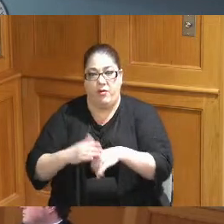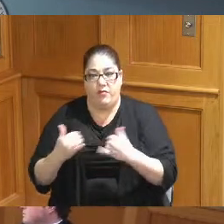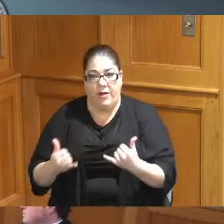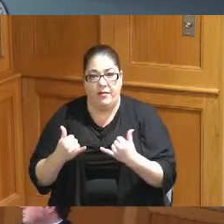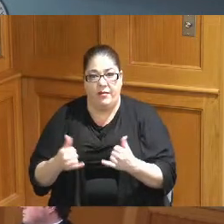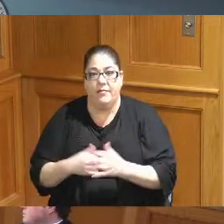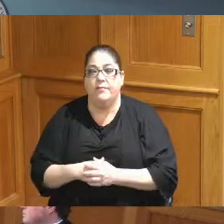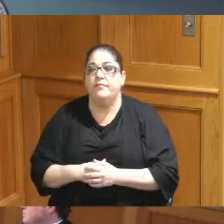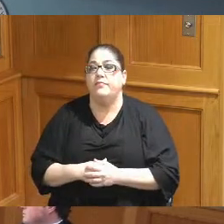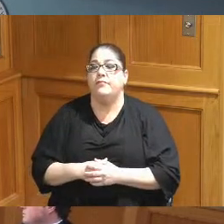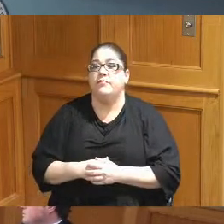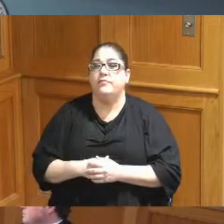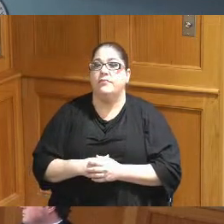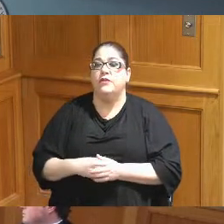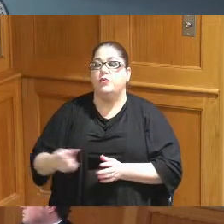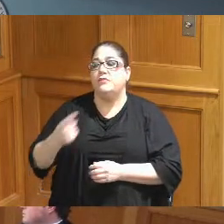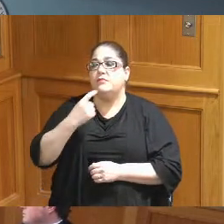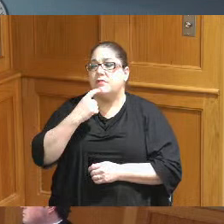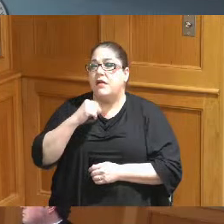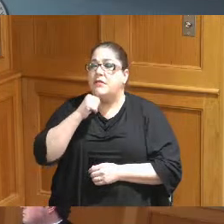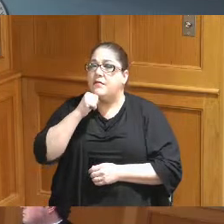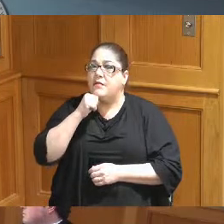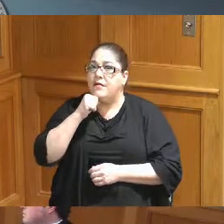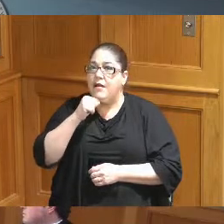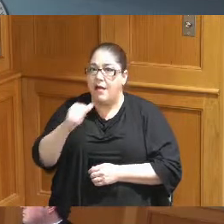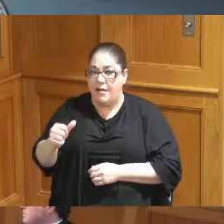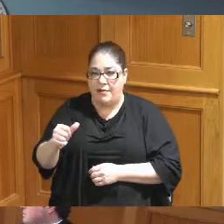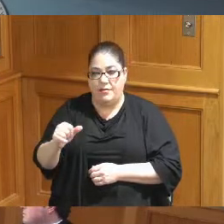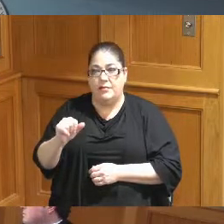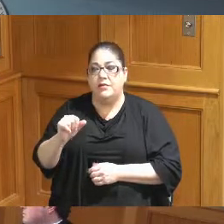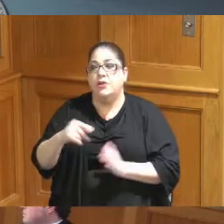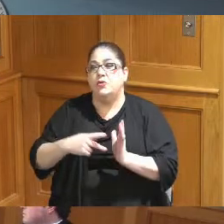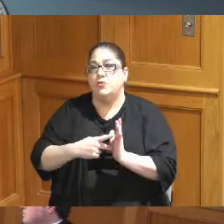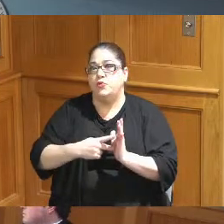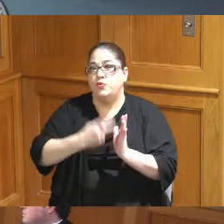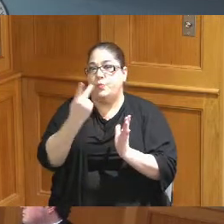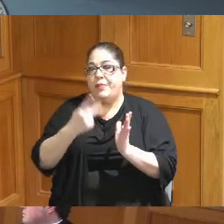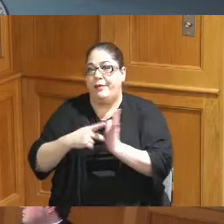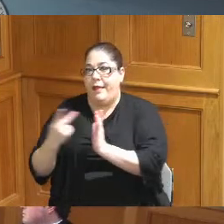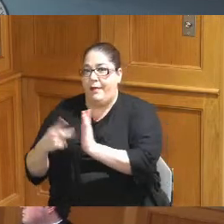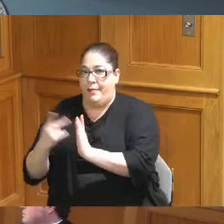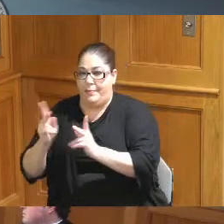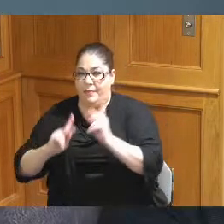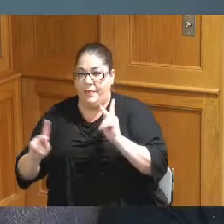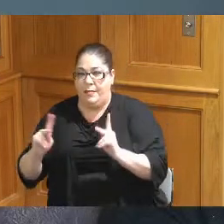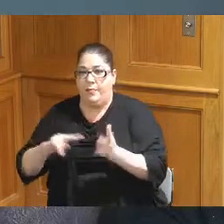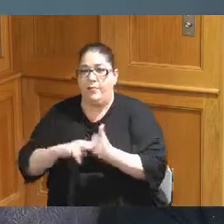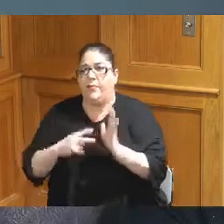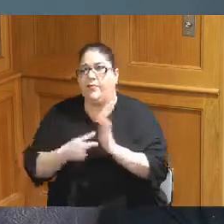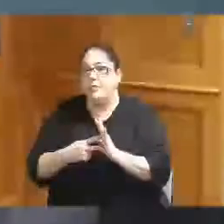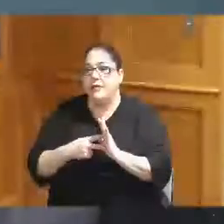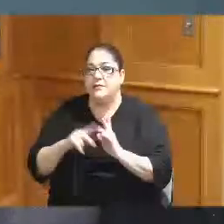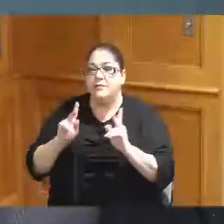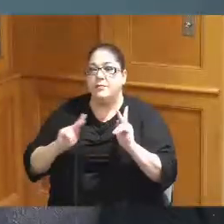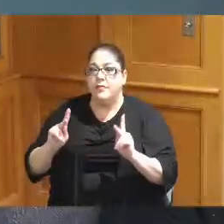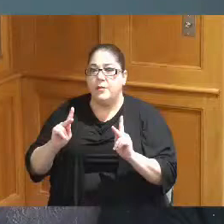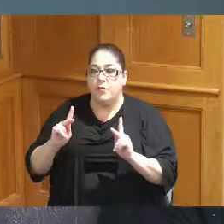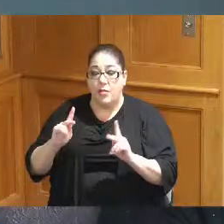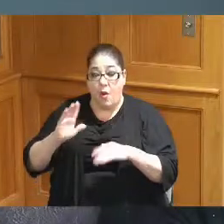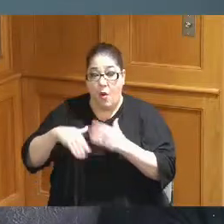you're unduplicated people I don't want to assume anything but the adults they're all single I mean